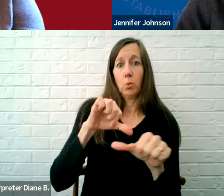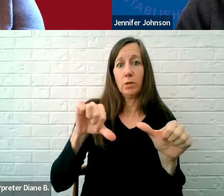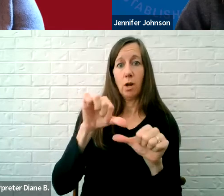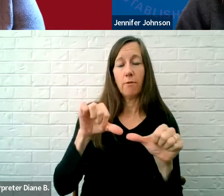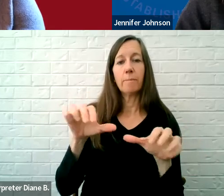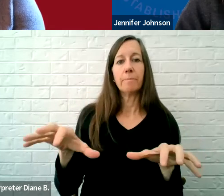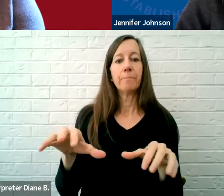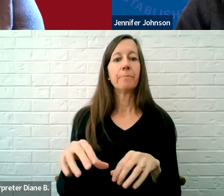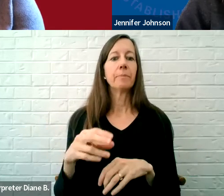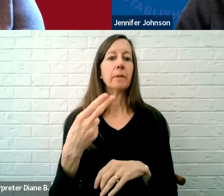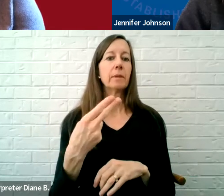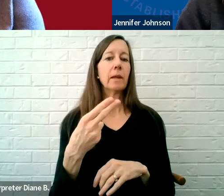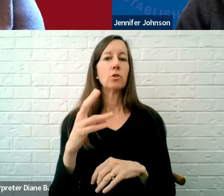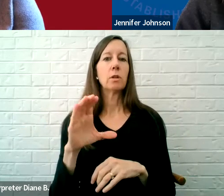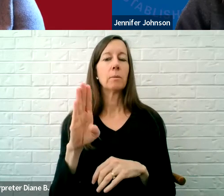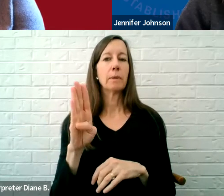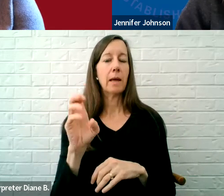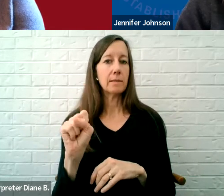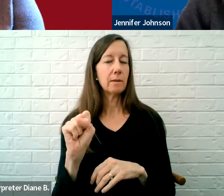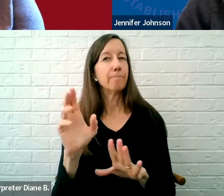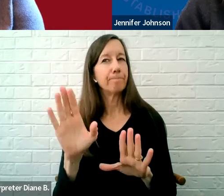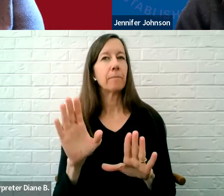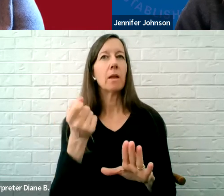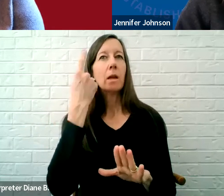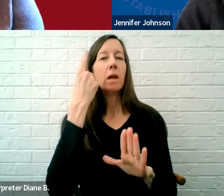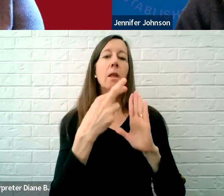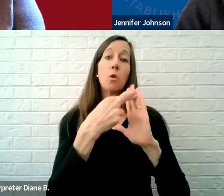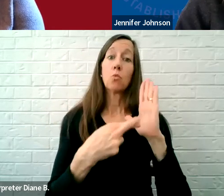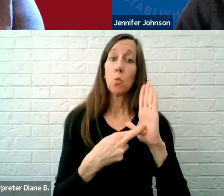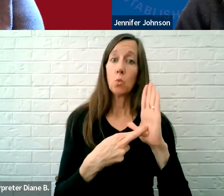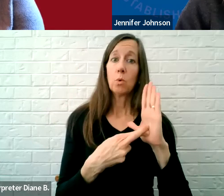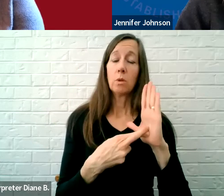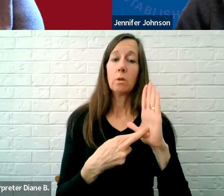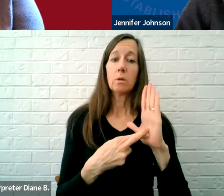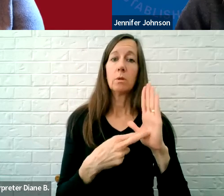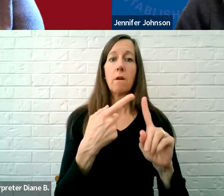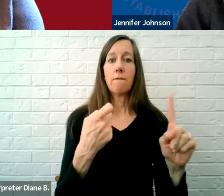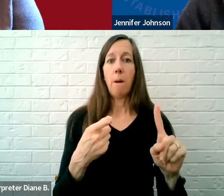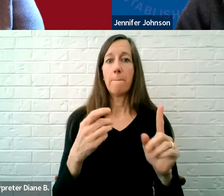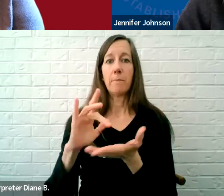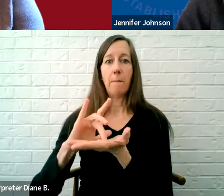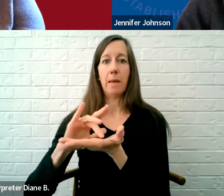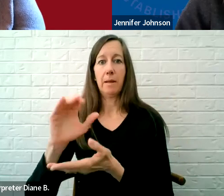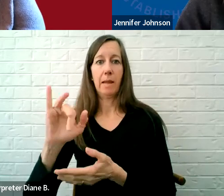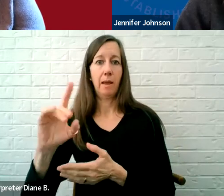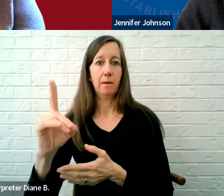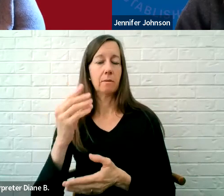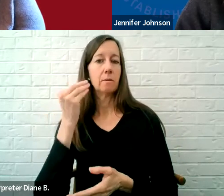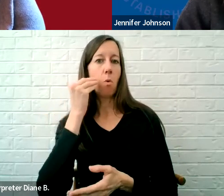At the rule really is what comes out of the home and commitment Medicaid home and community based services rule.